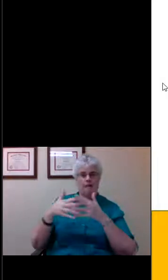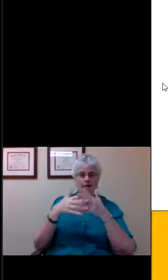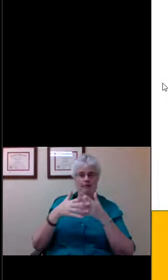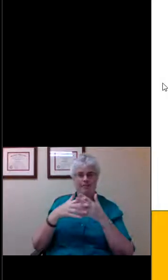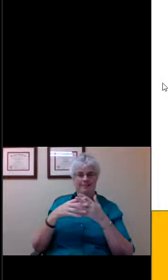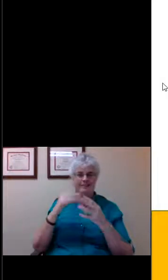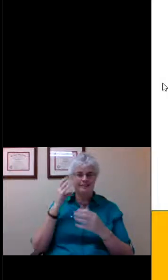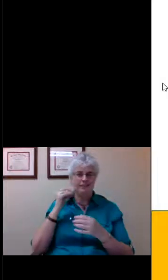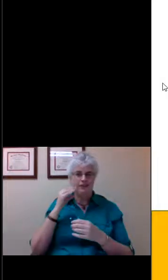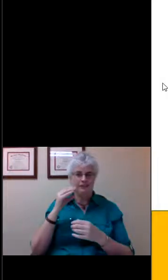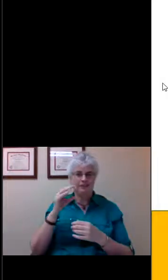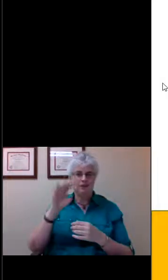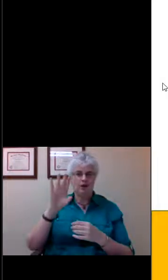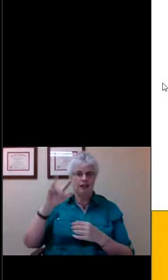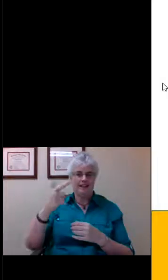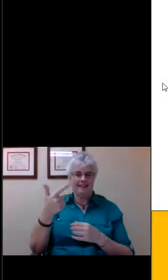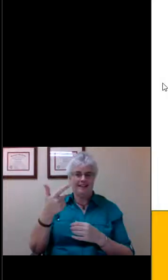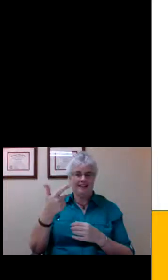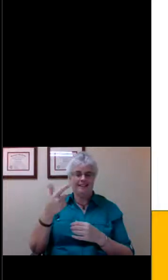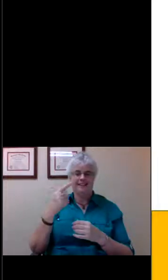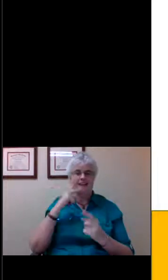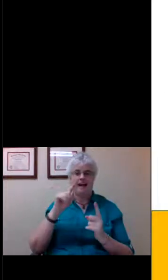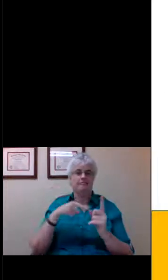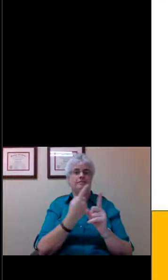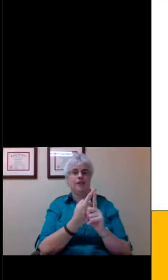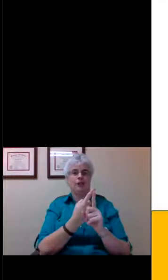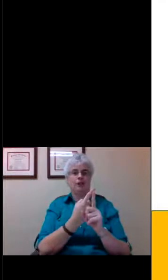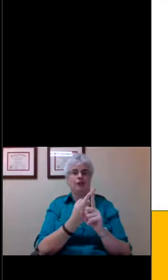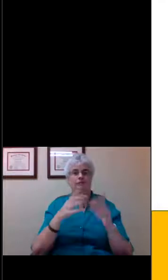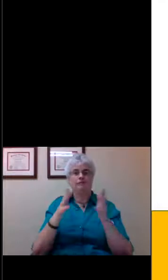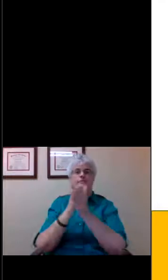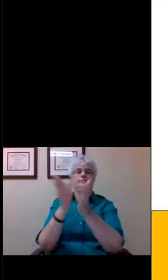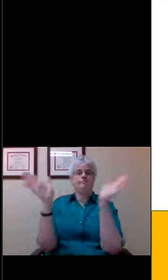mean, a lot of schools throughout America experience bullying. It's not- it's not